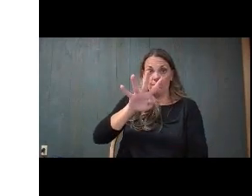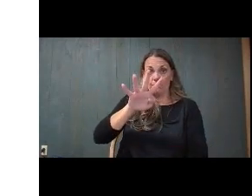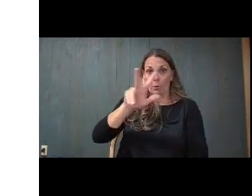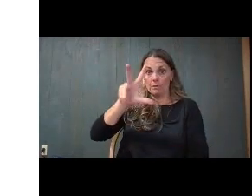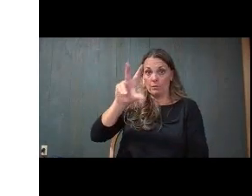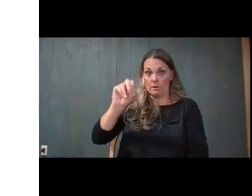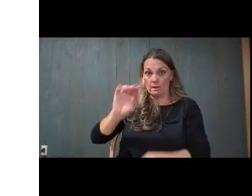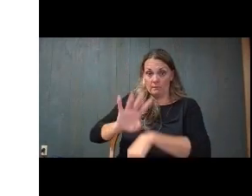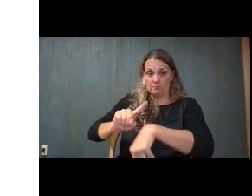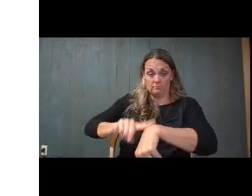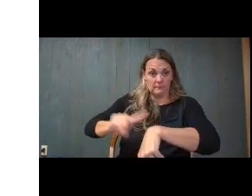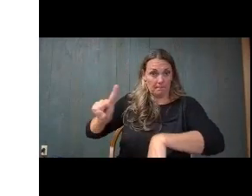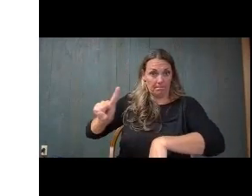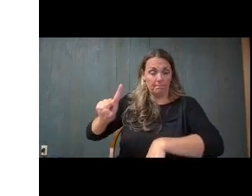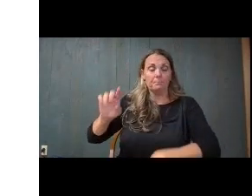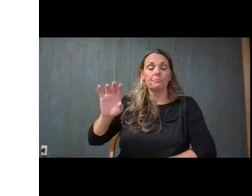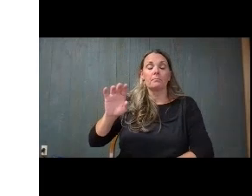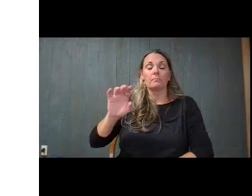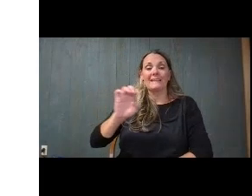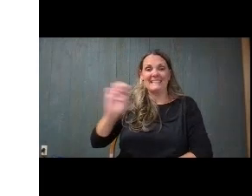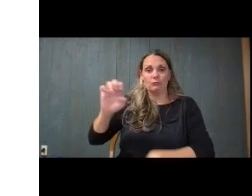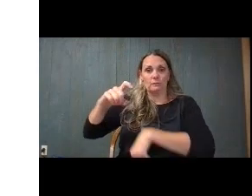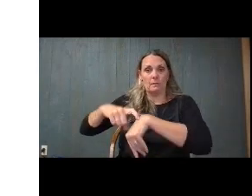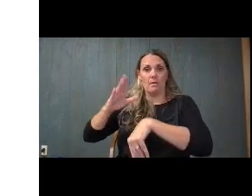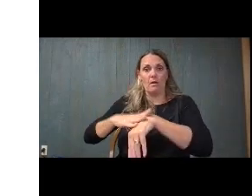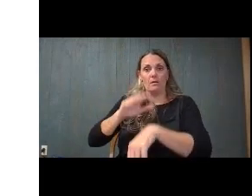Eastern Time on November 26th,